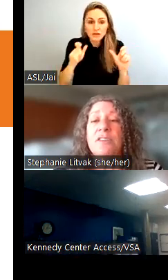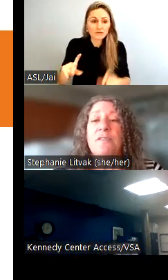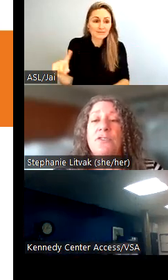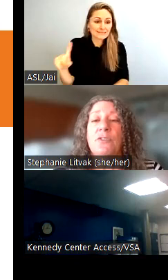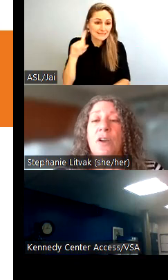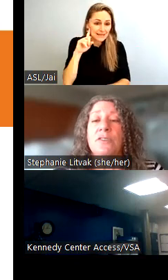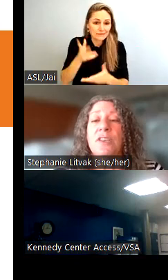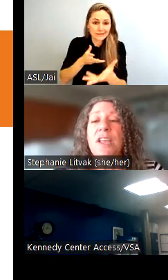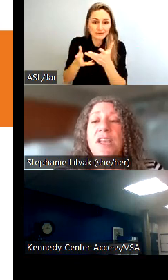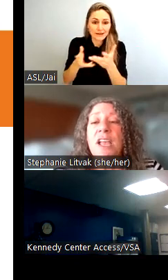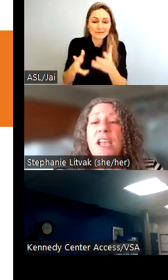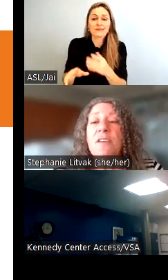and virtual arts.